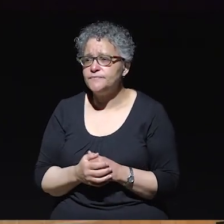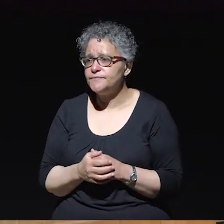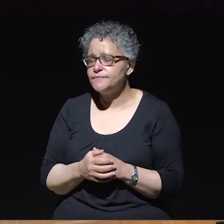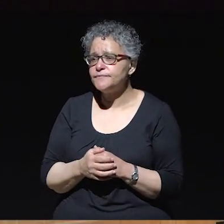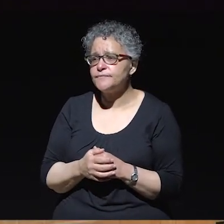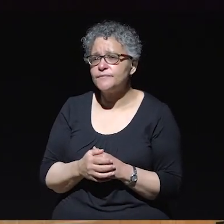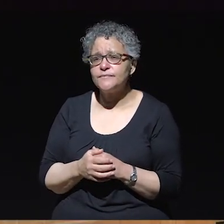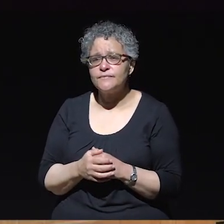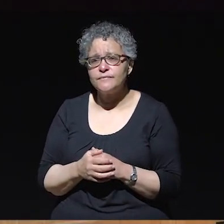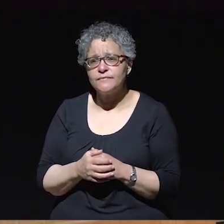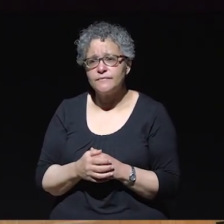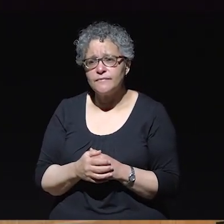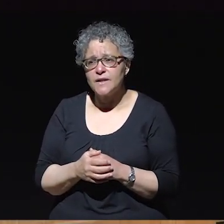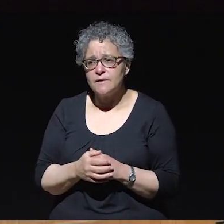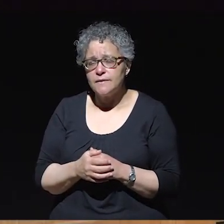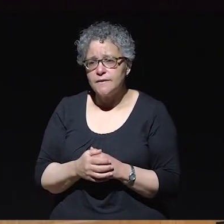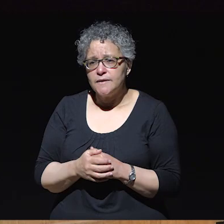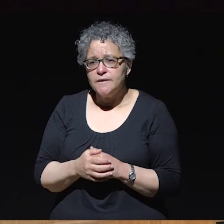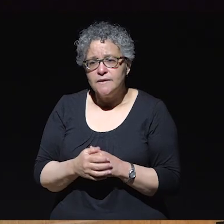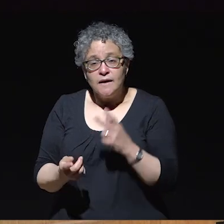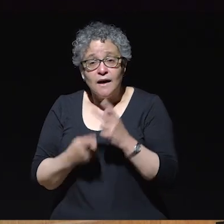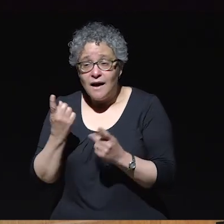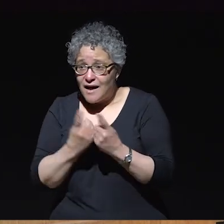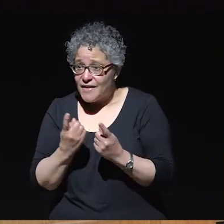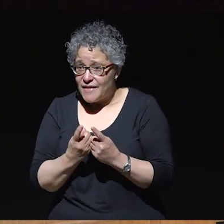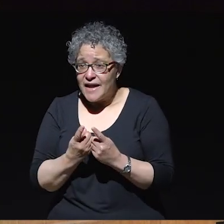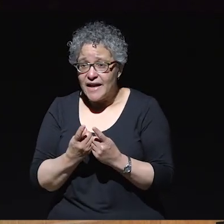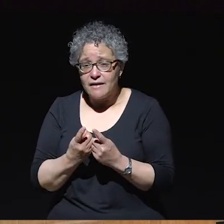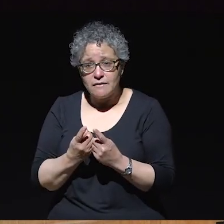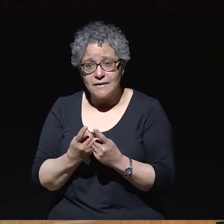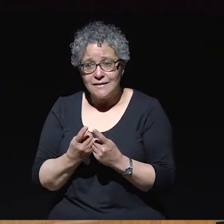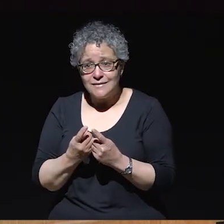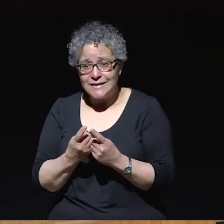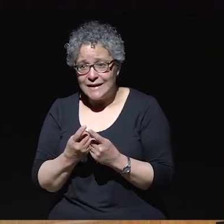And the other thing, of course, is really the circumstances that Gainsborough finds himself in,